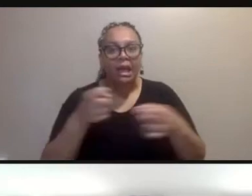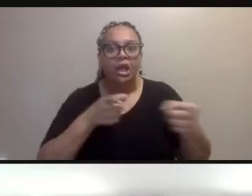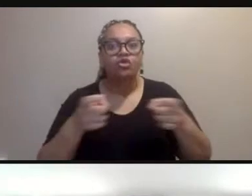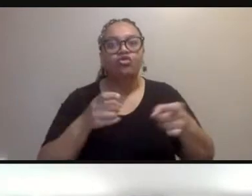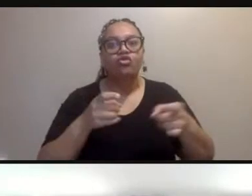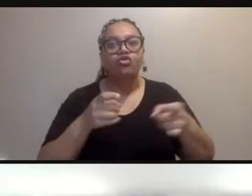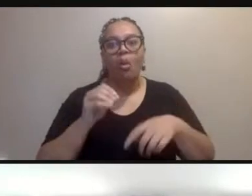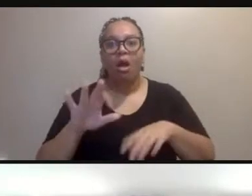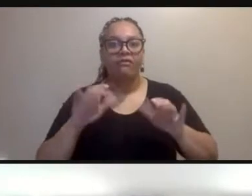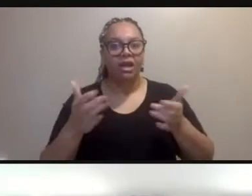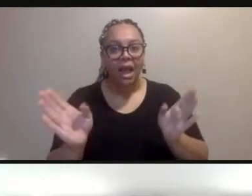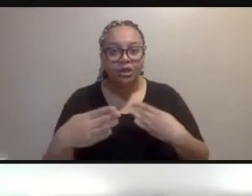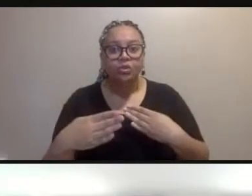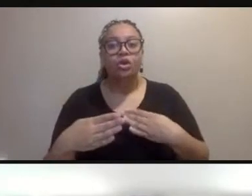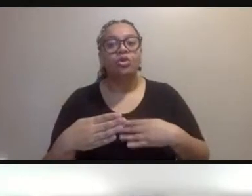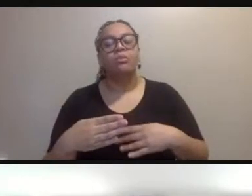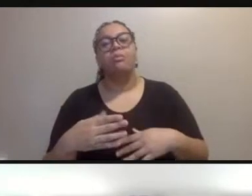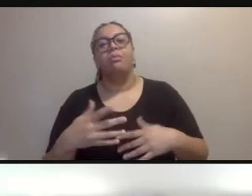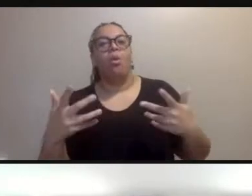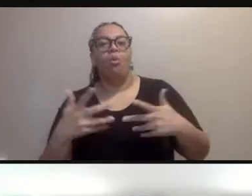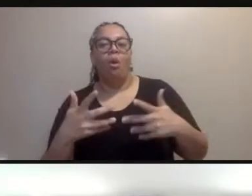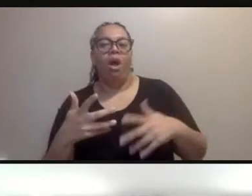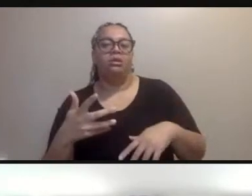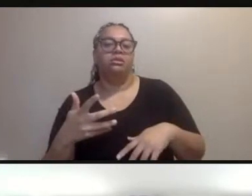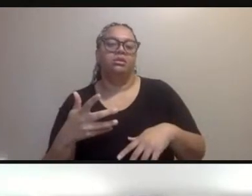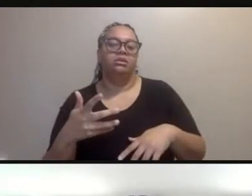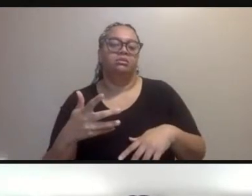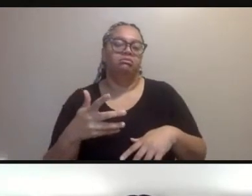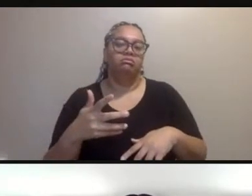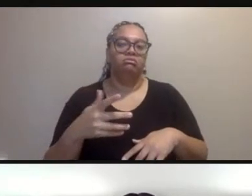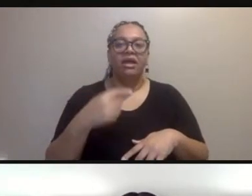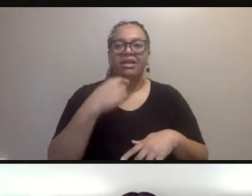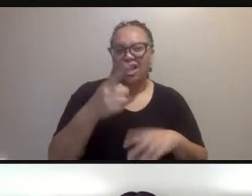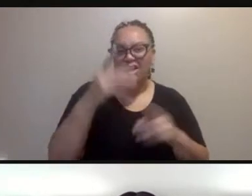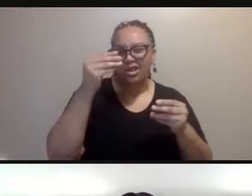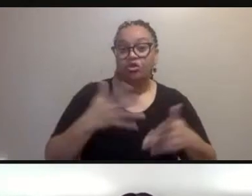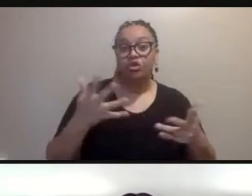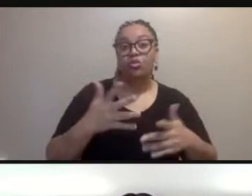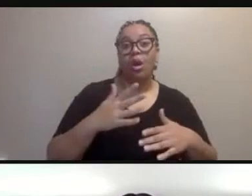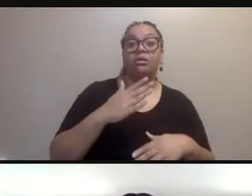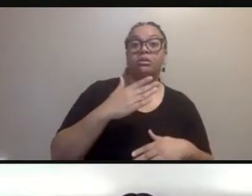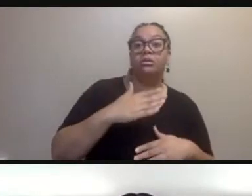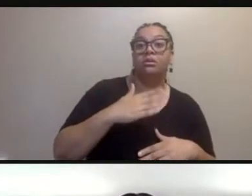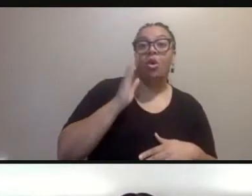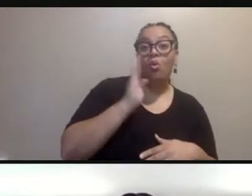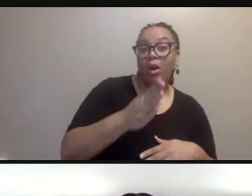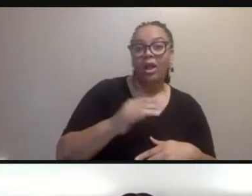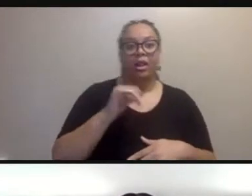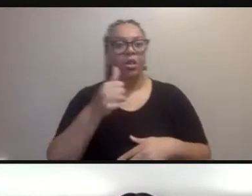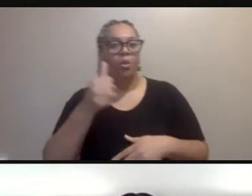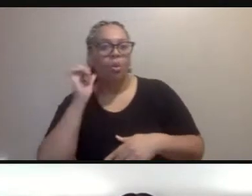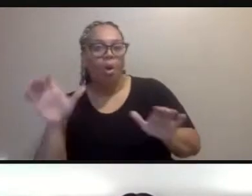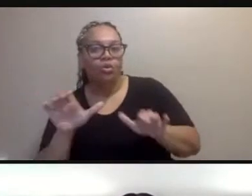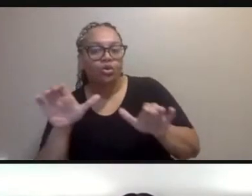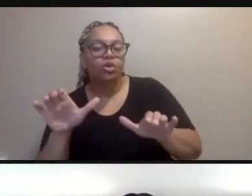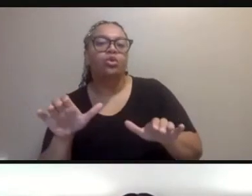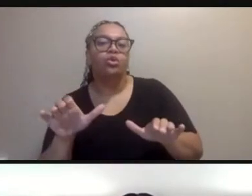NOW WITH STUDENTS BEING IN